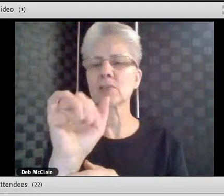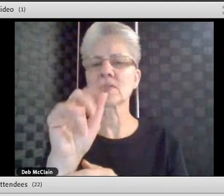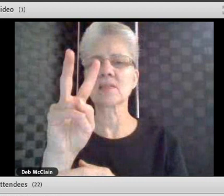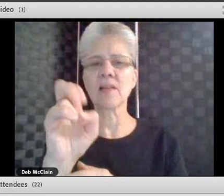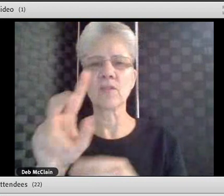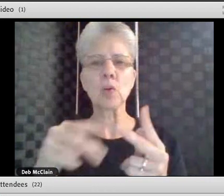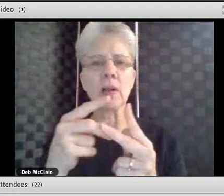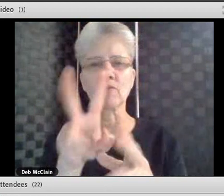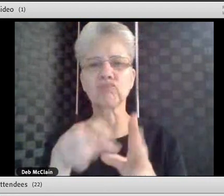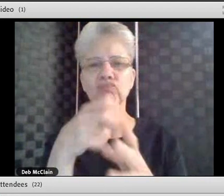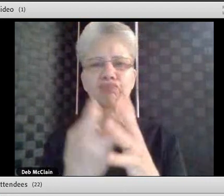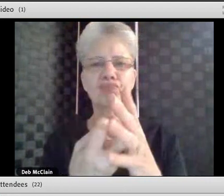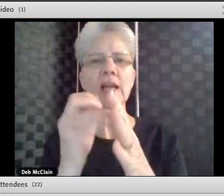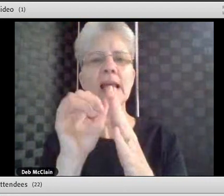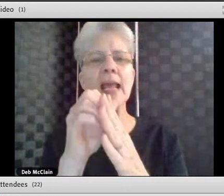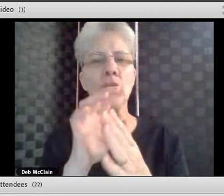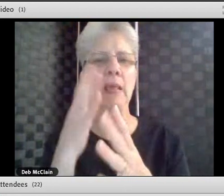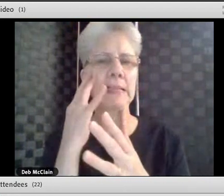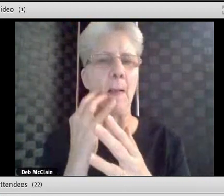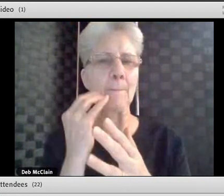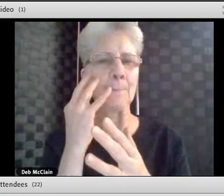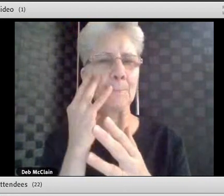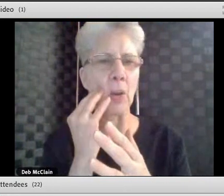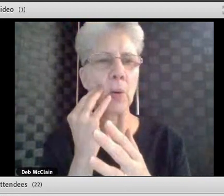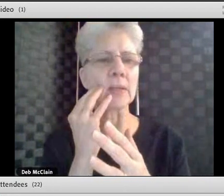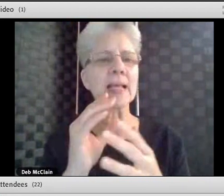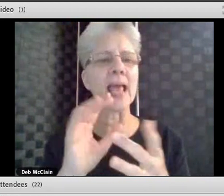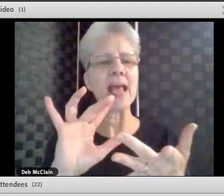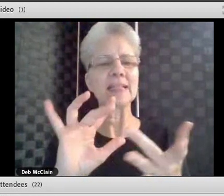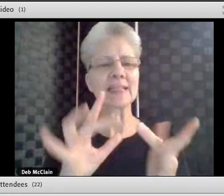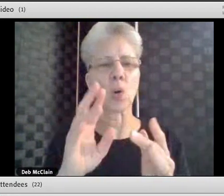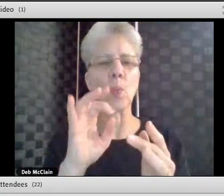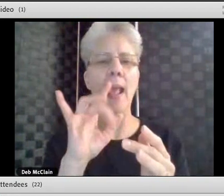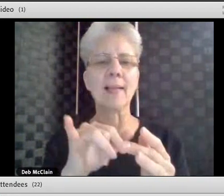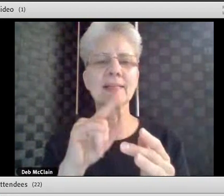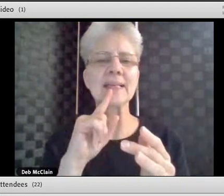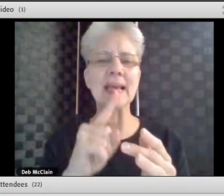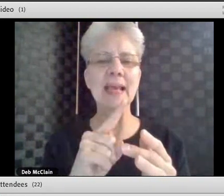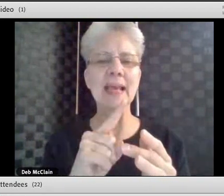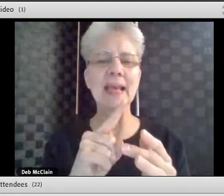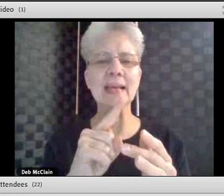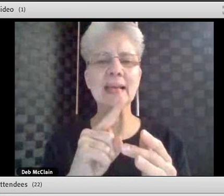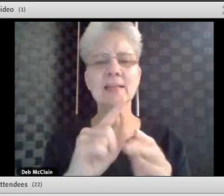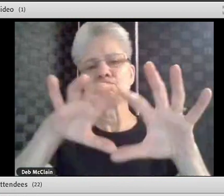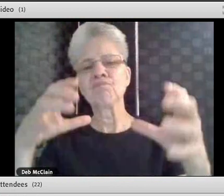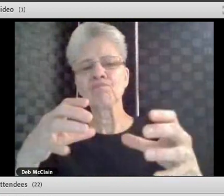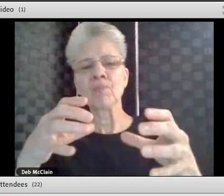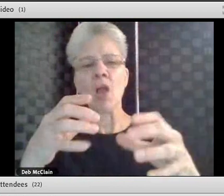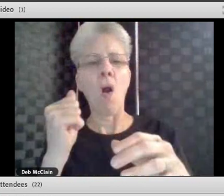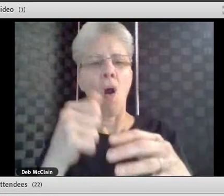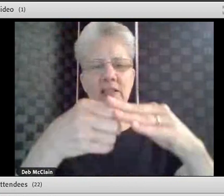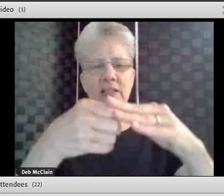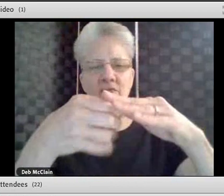immersed into the experience. And then digital reality is kind of an umbrella term which all of these terms fall under.